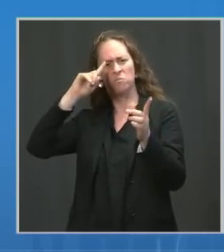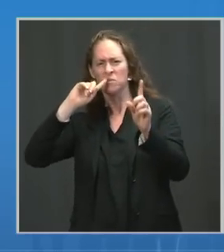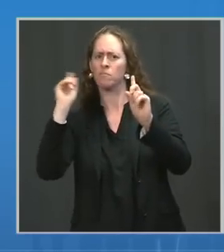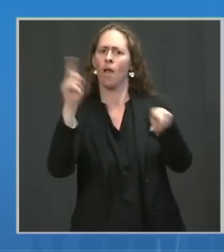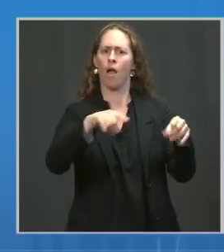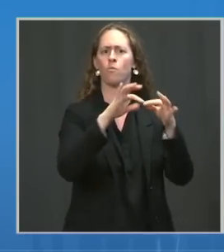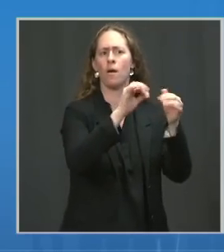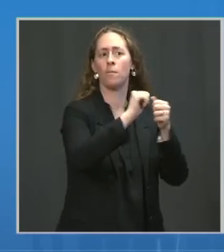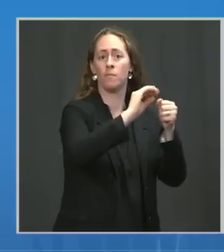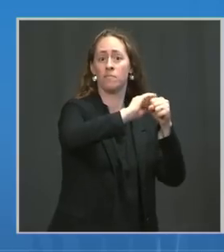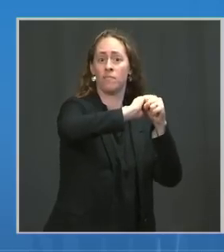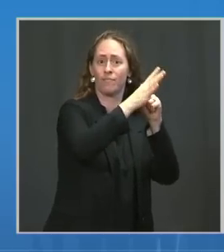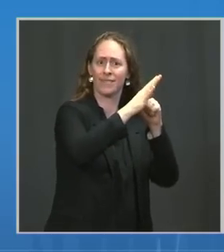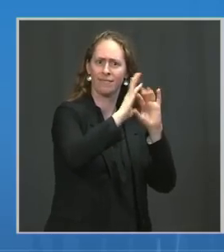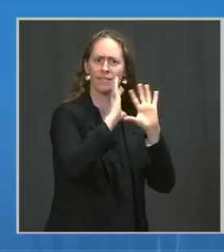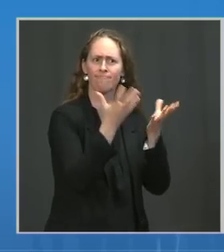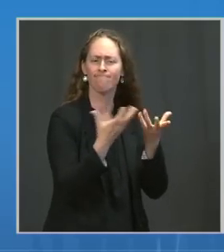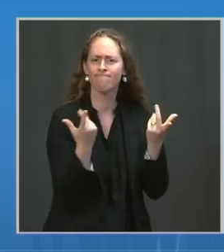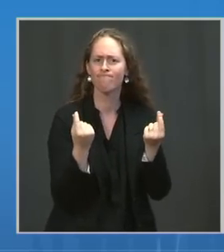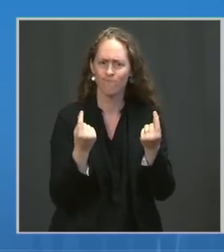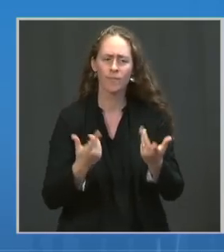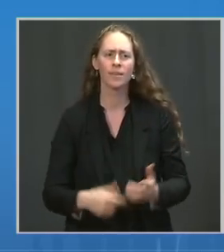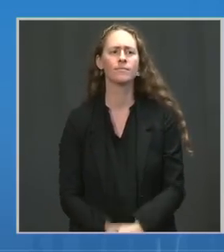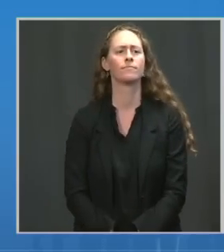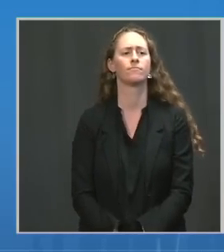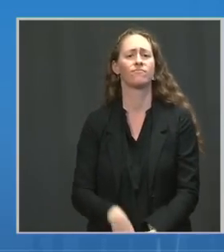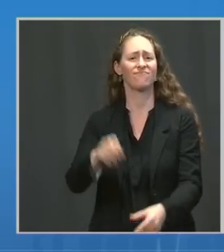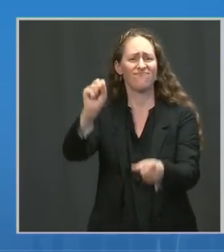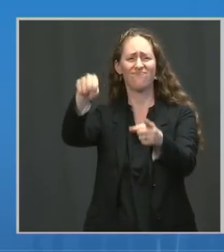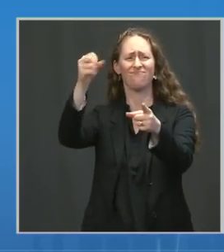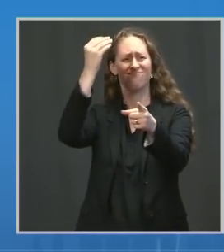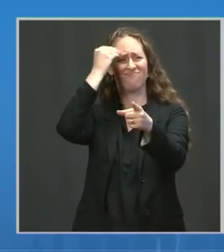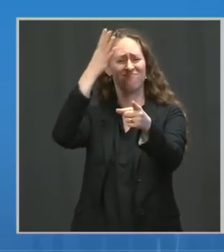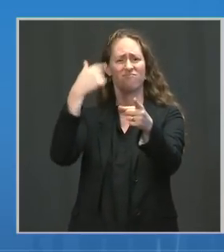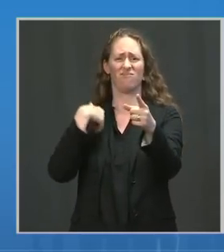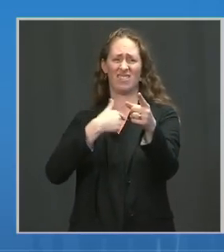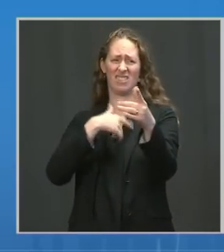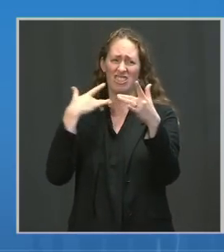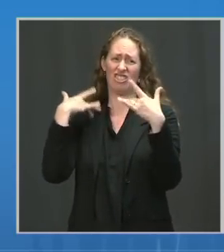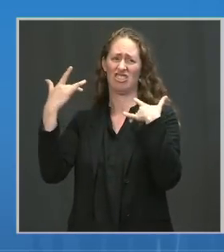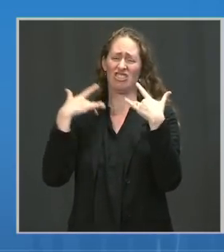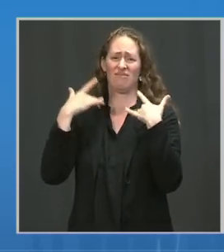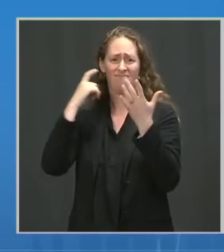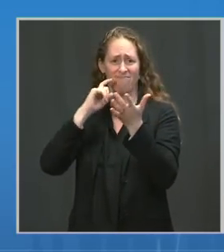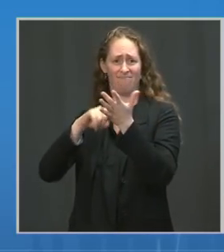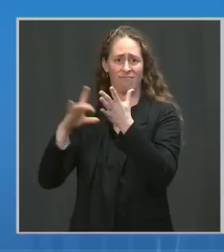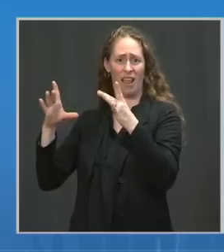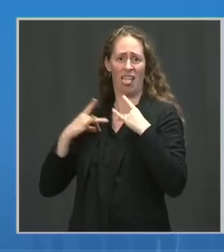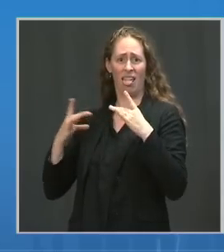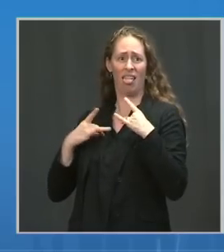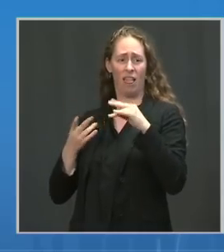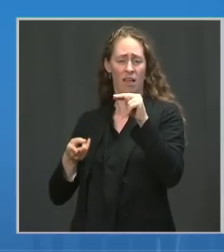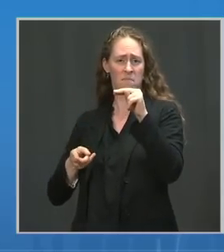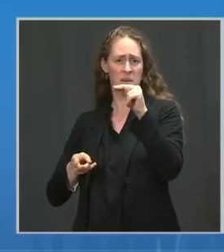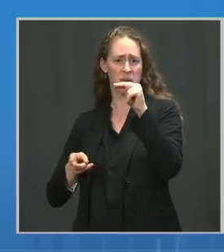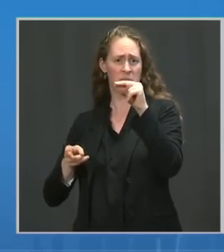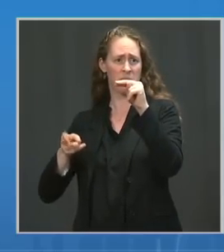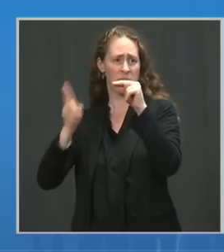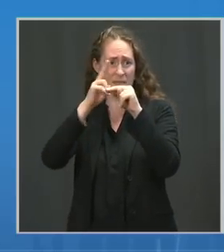We remain concerned about the continued rise in cases driven by the Delta variant. These cases are concentrated in communities